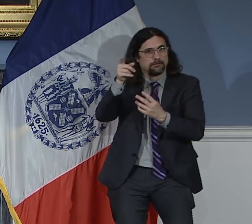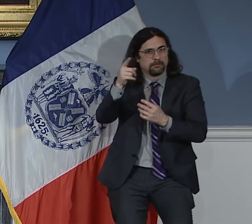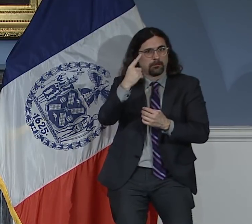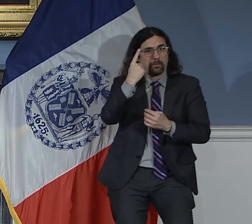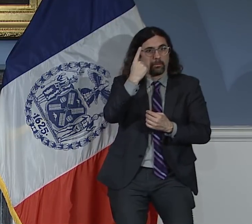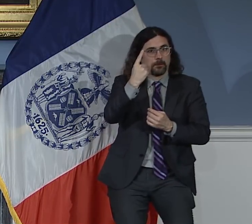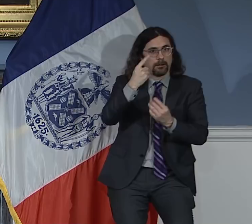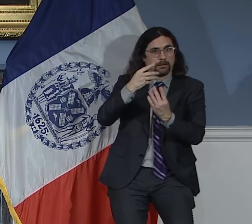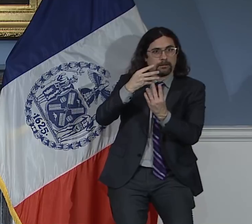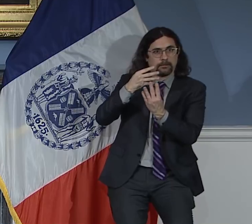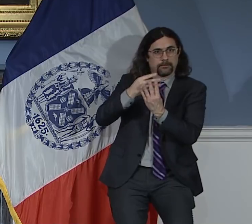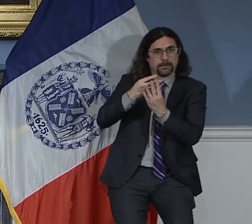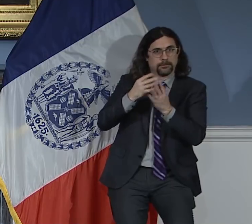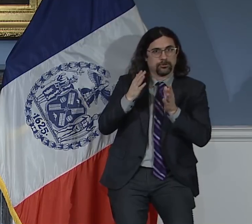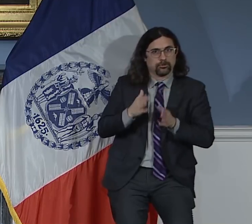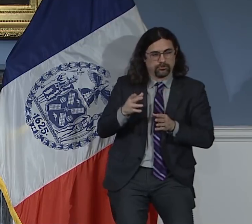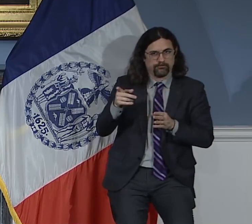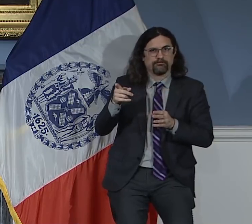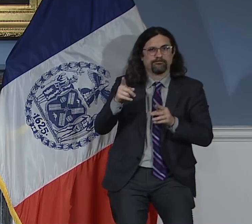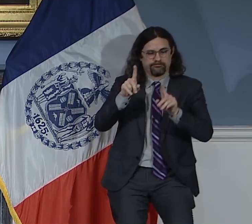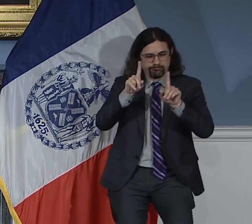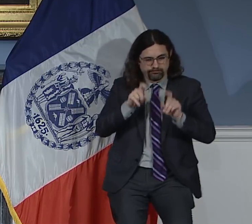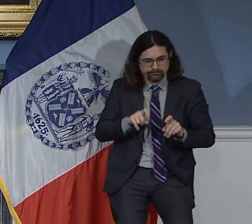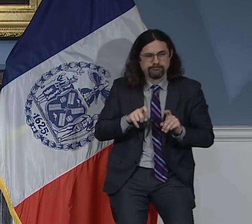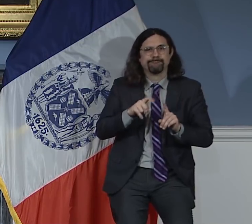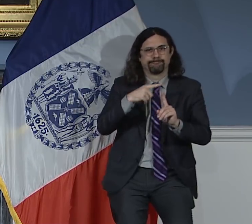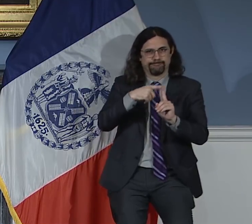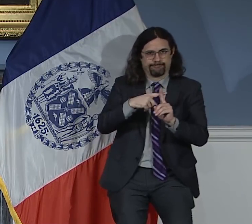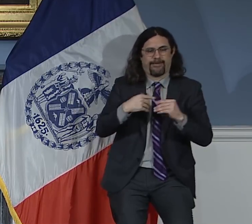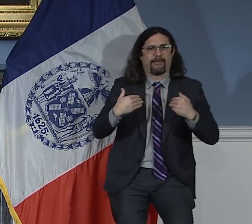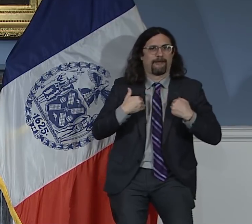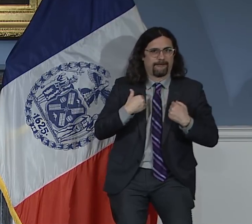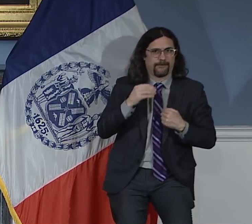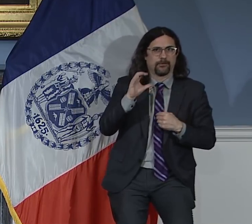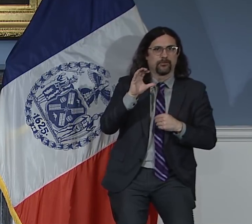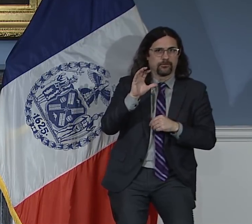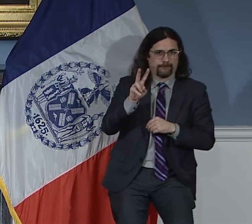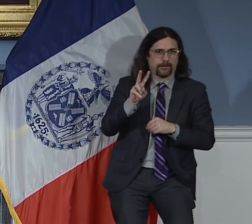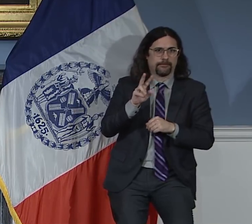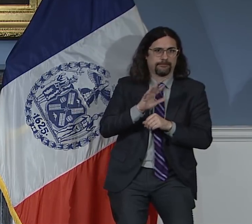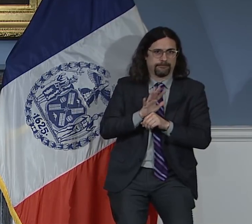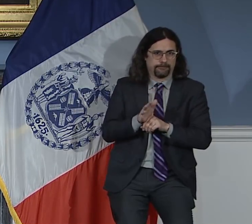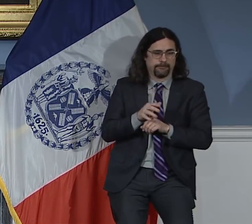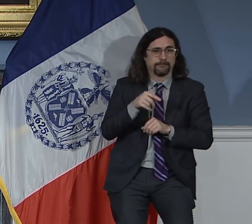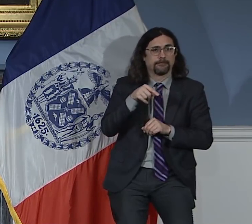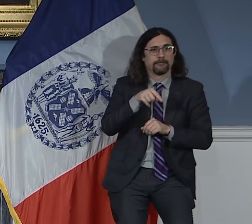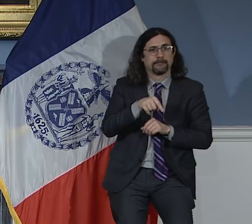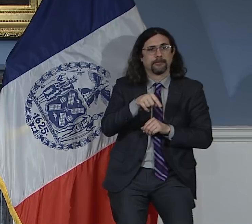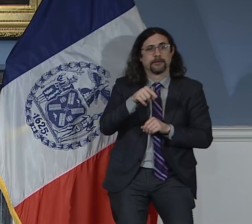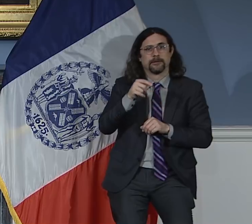INMATE IS INDIVIDUAL IN HIS EARLY 30s. THANKFULLY AT TH ISMOMENT